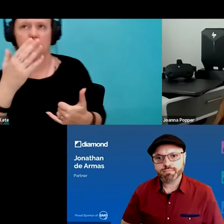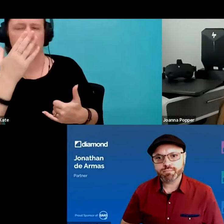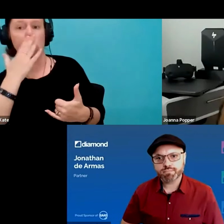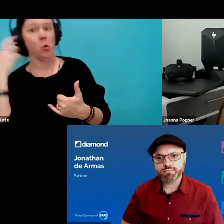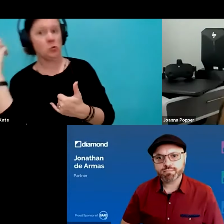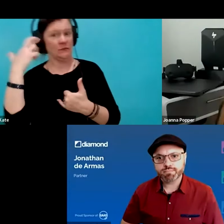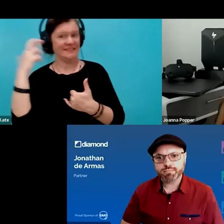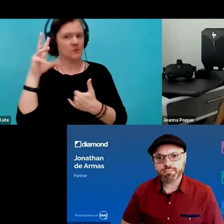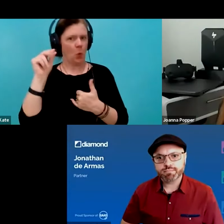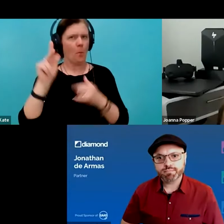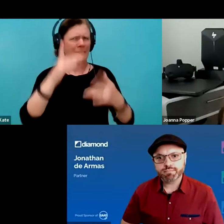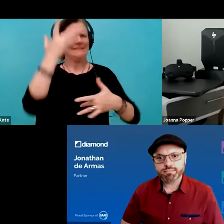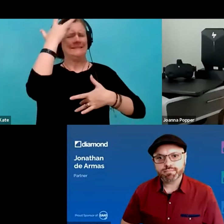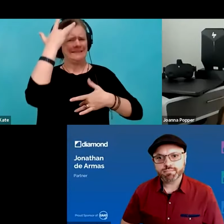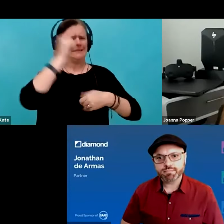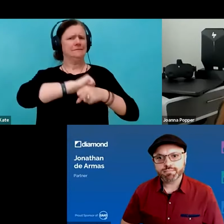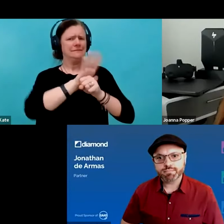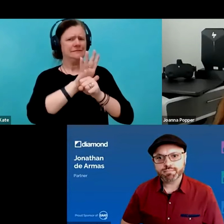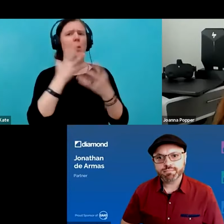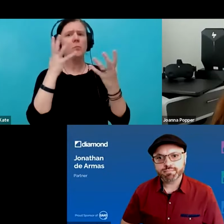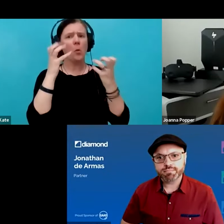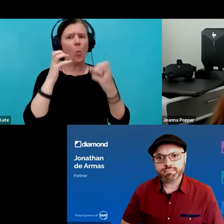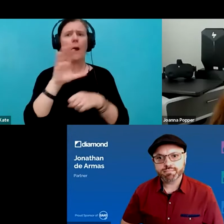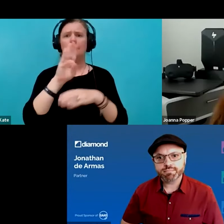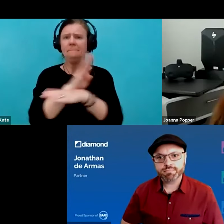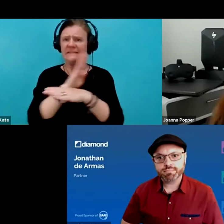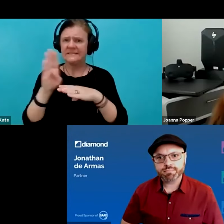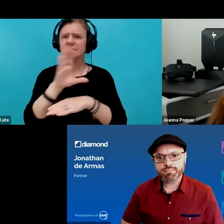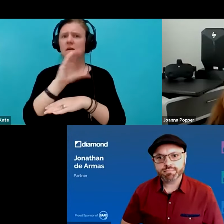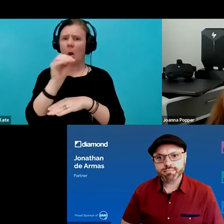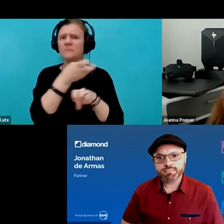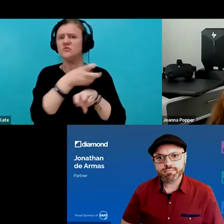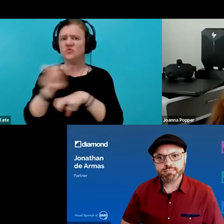people to to make these shifts, because it's the right thing to do.